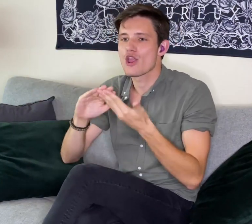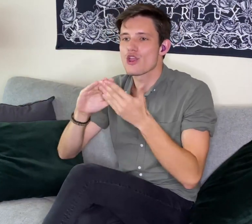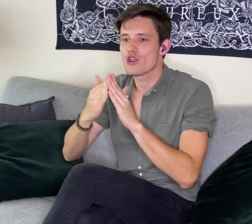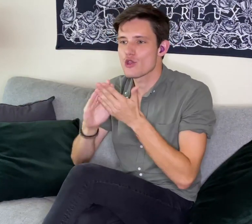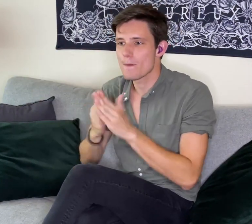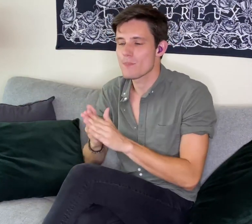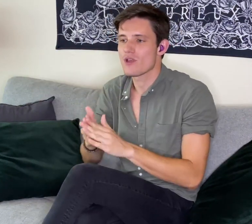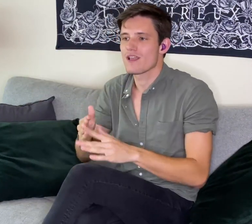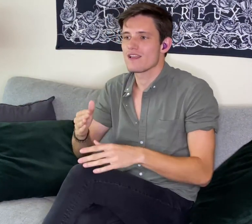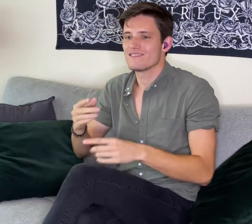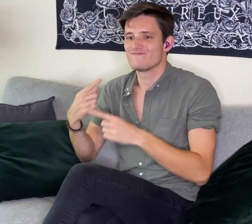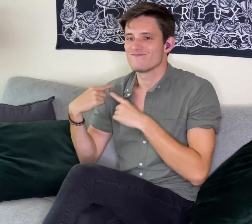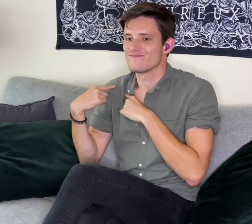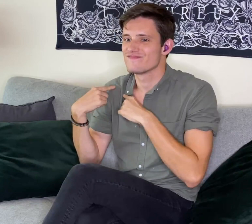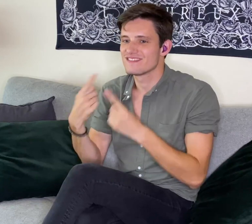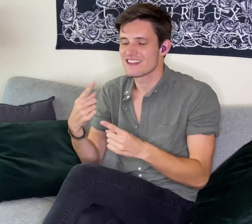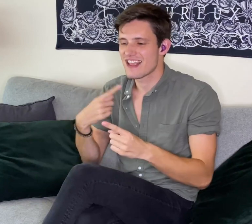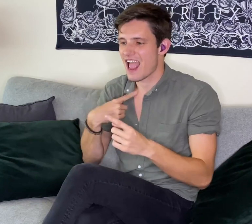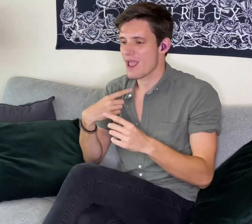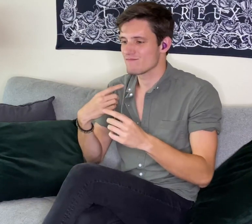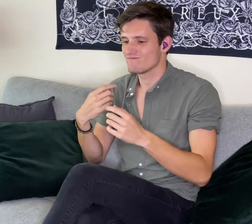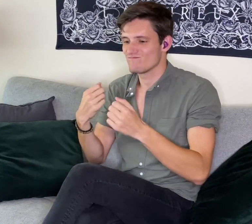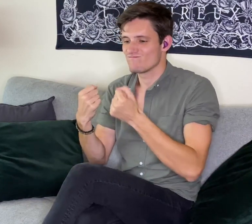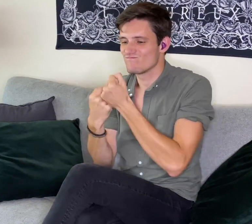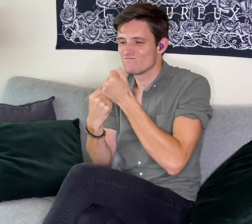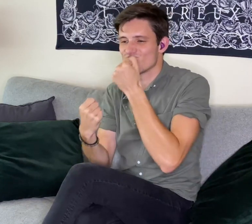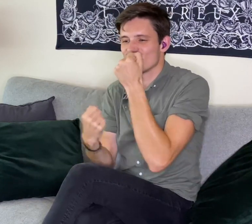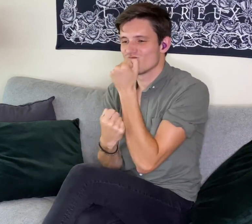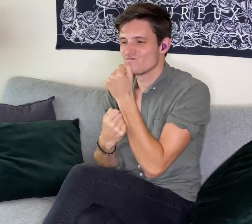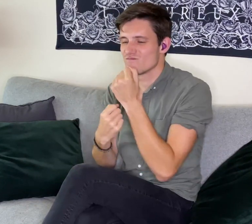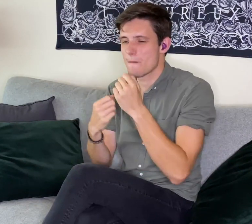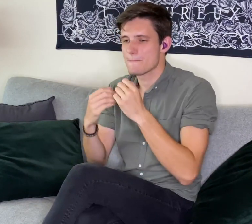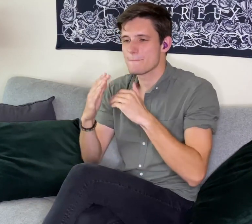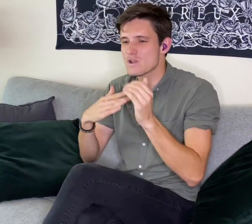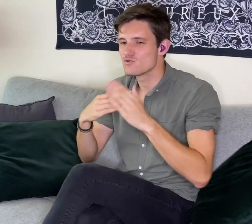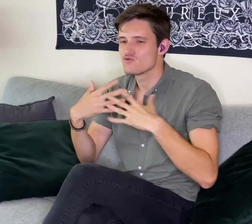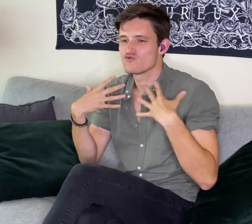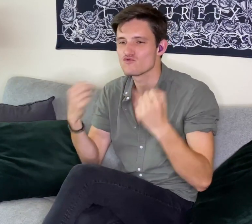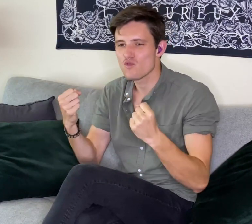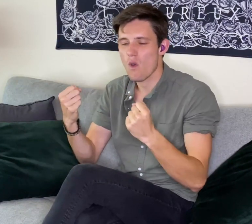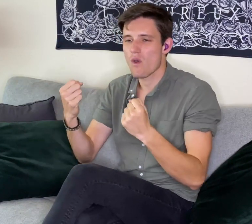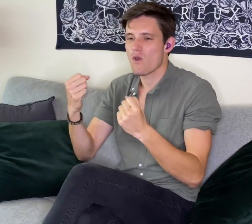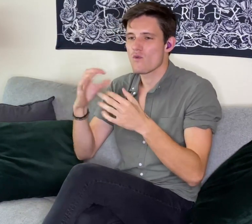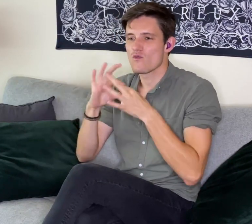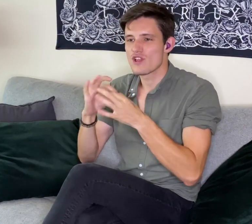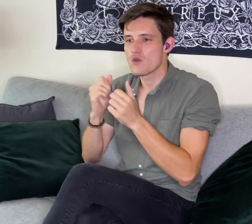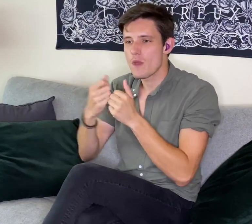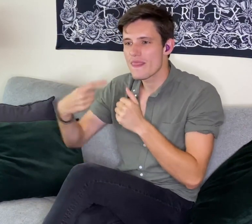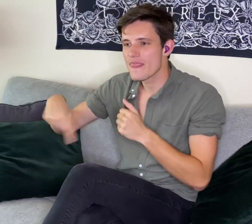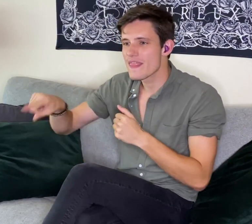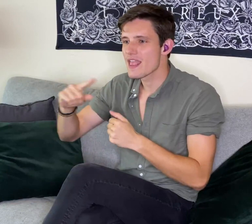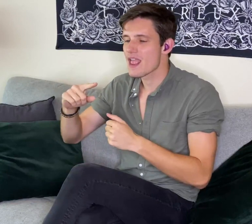community intertwined around our Deaf identity and sexual orientation. Over time since then, I built stronger relationships with them, and